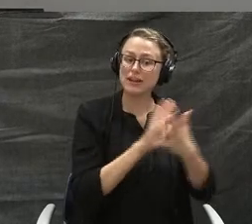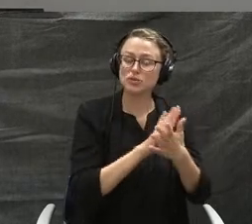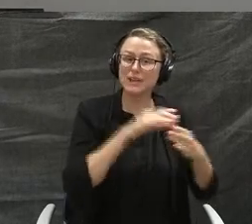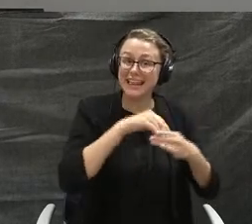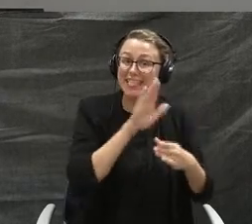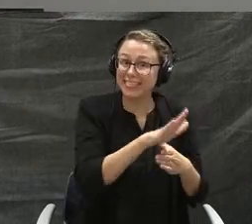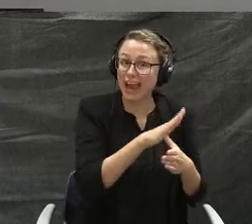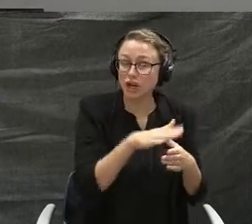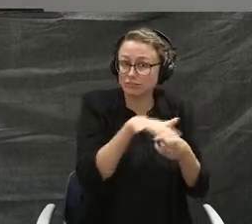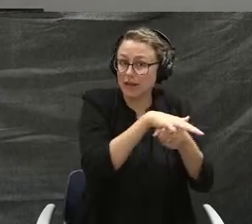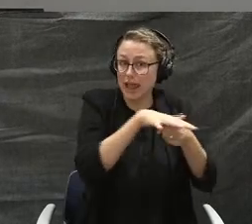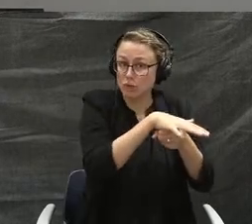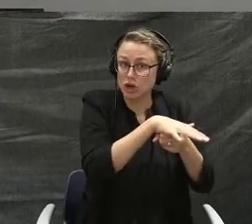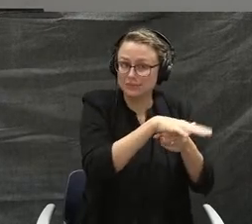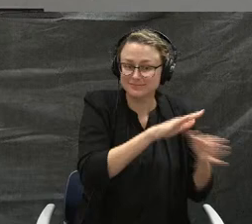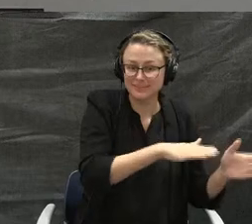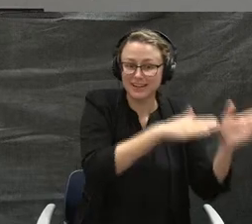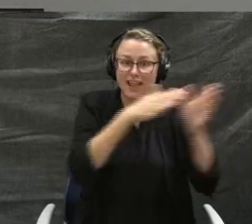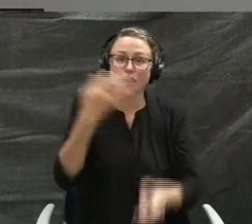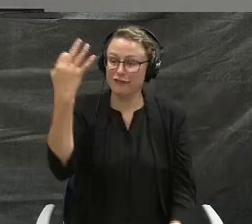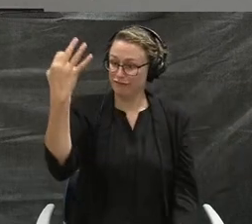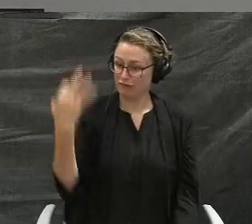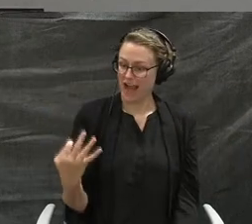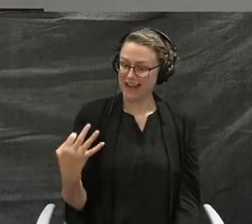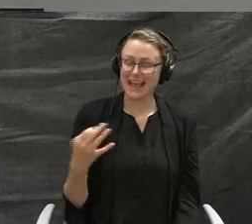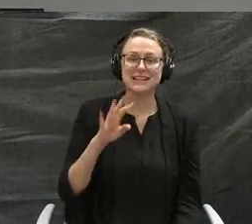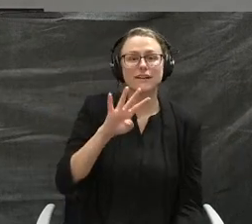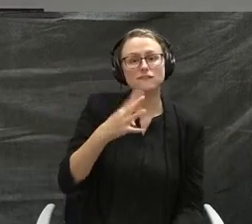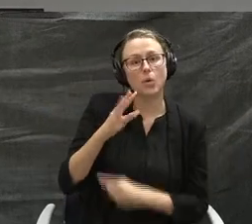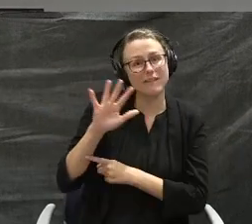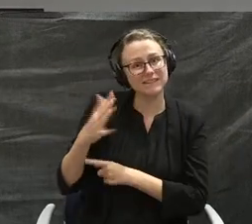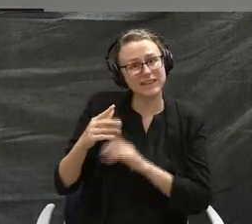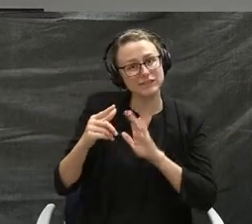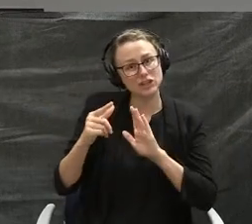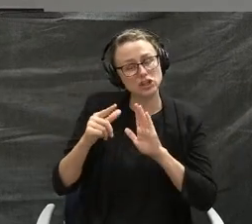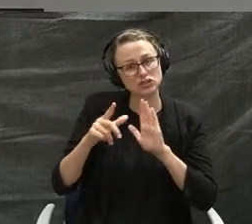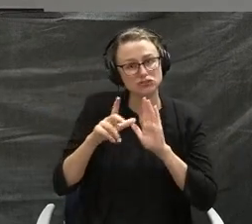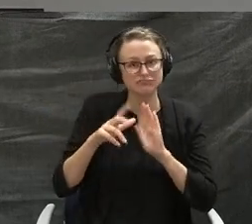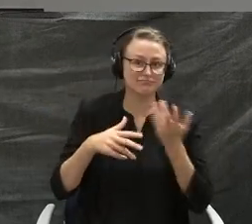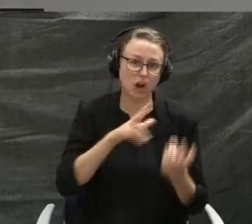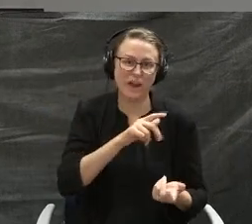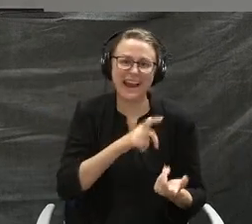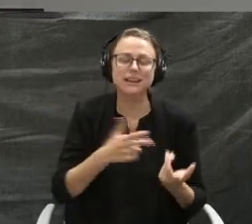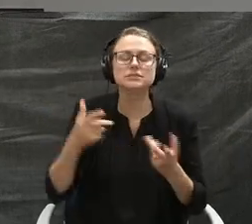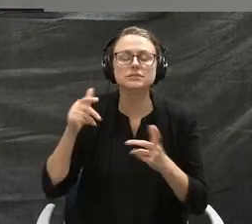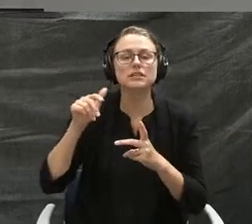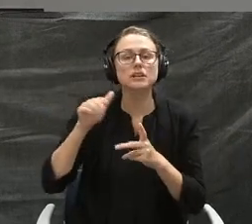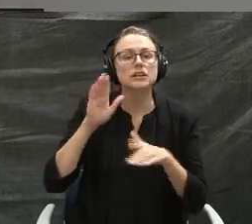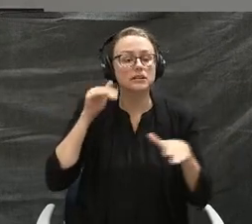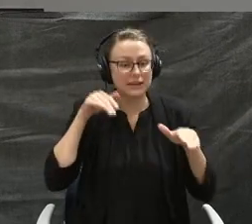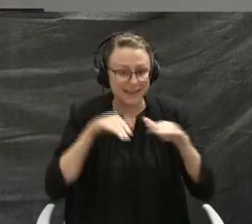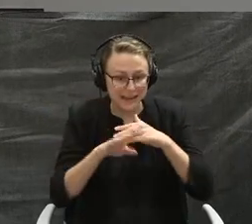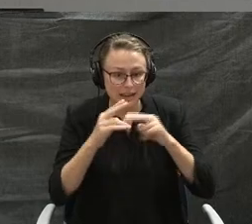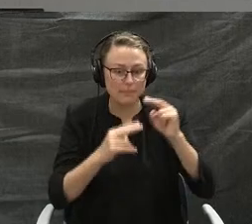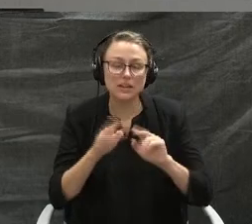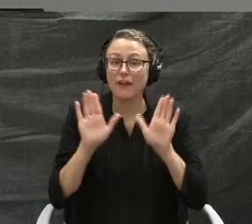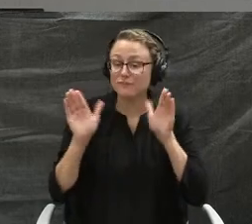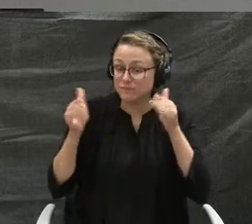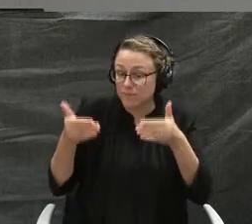would also be able to go into the building and focus would be mainly on math and literacy, with some science. Those things